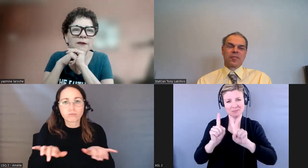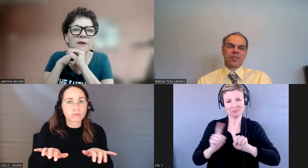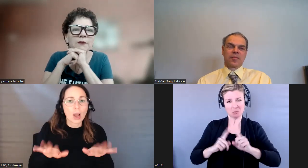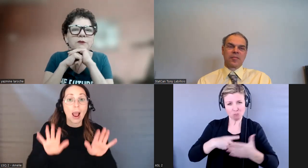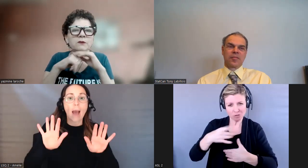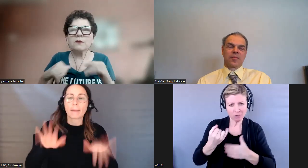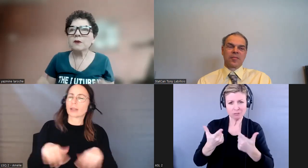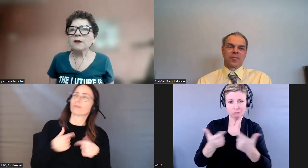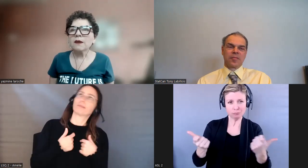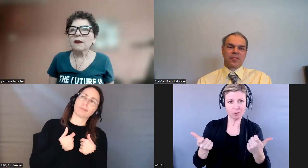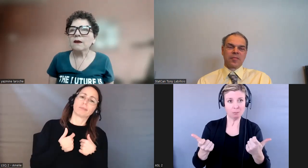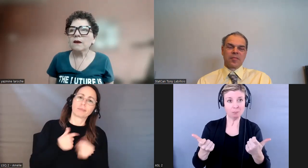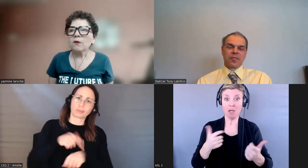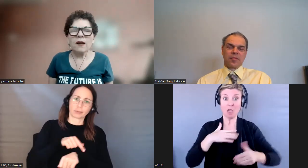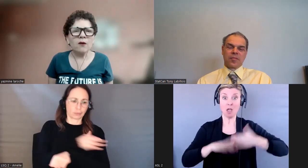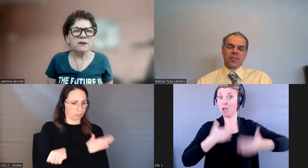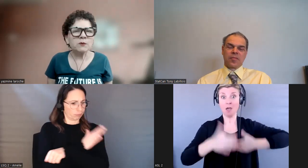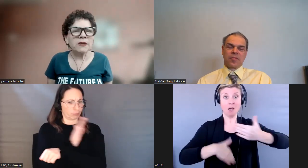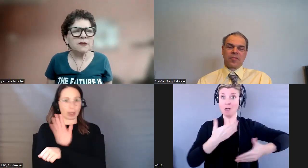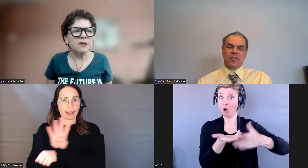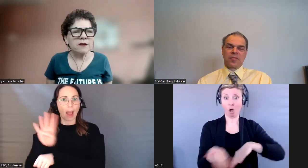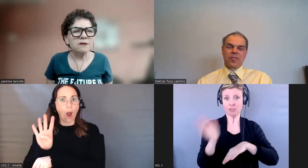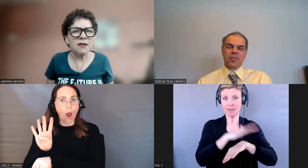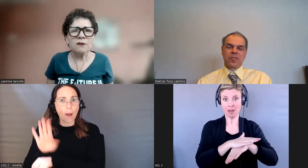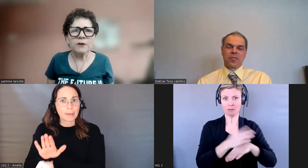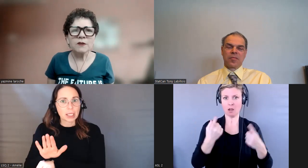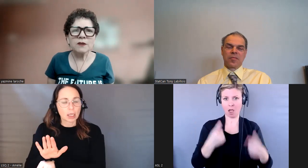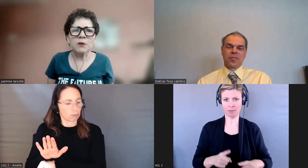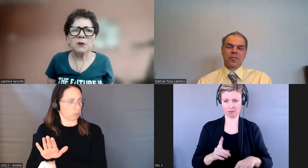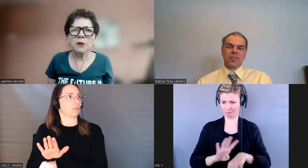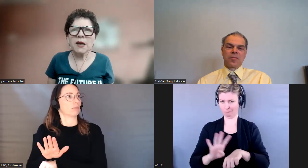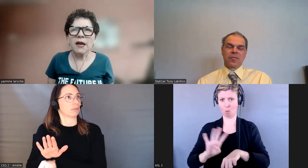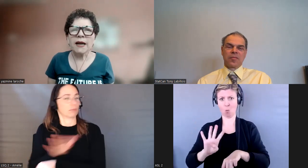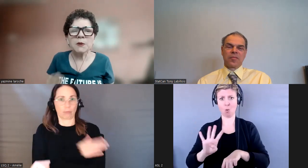in the afternoon going wow I just spent an entire day in front of the computer how is